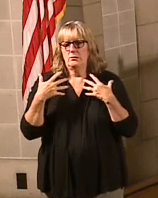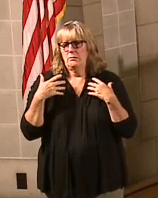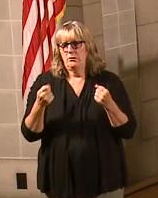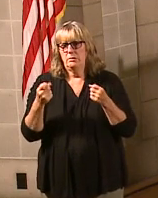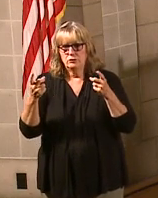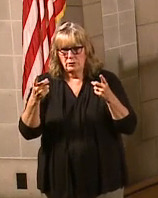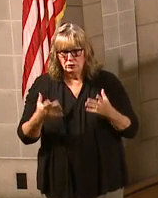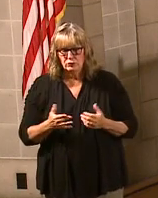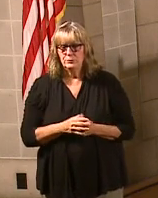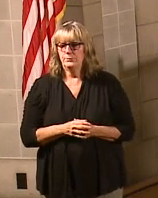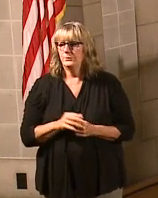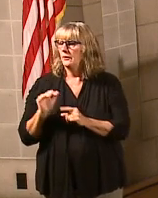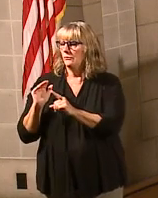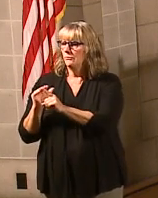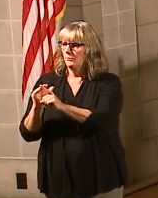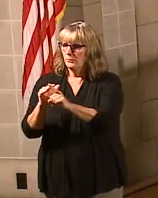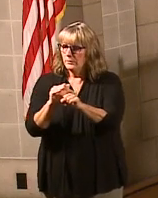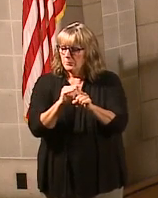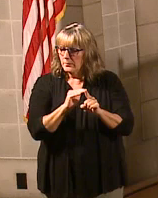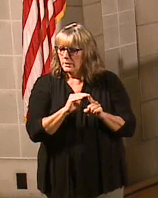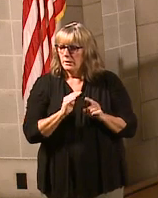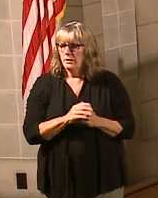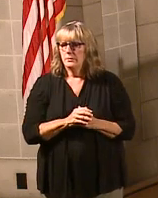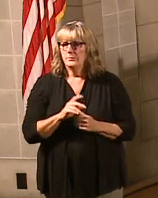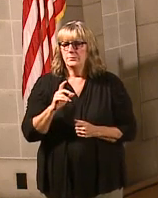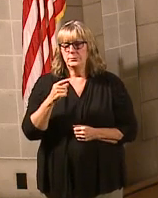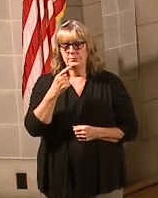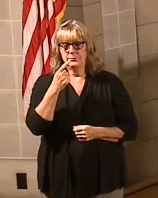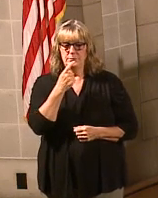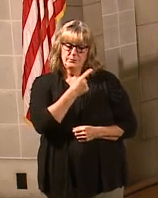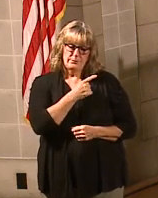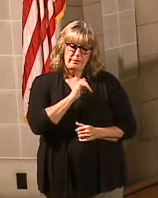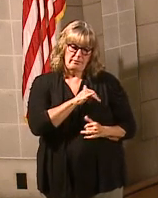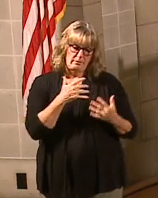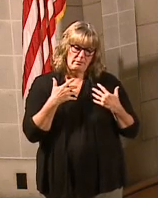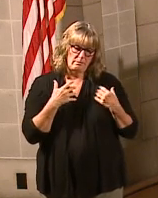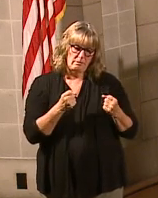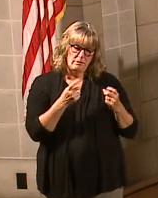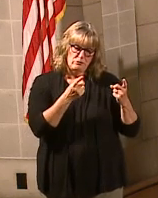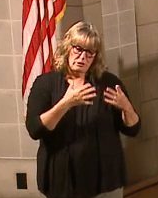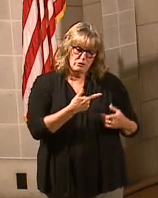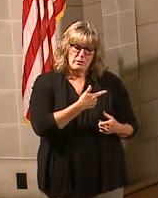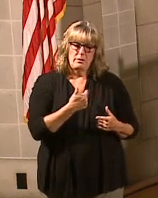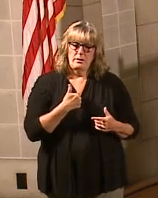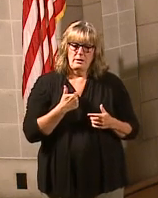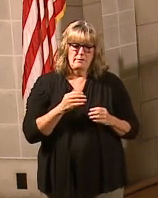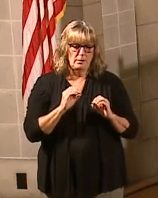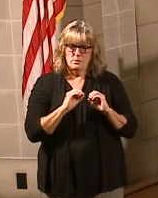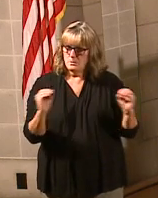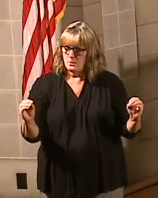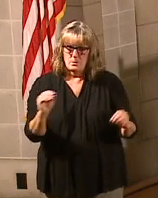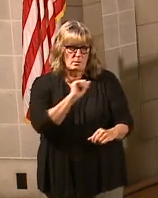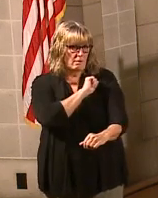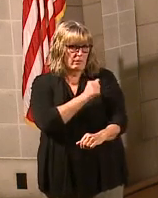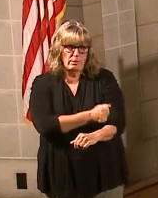NEWS STORY YESTERDAY WITH REGARD